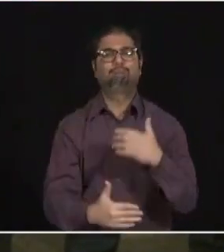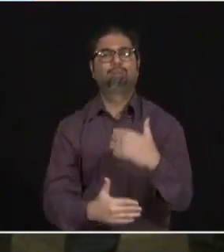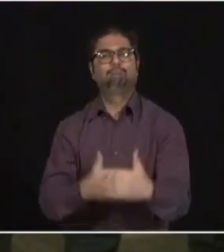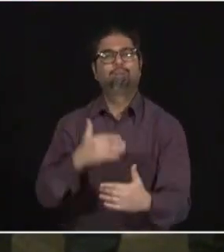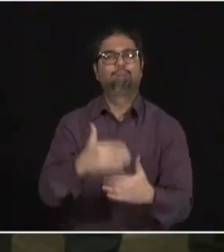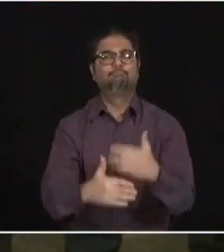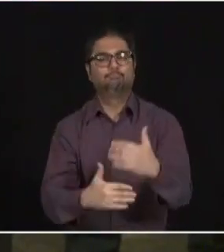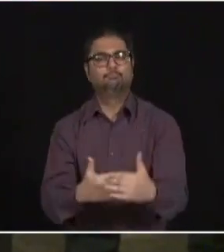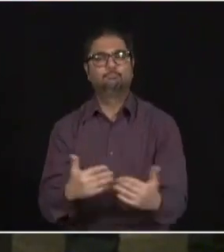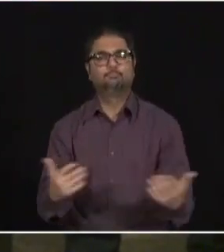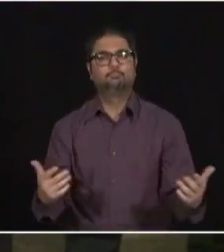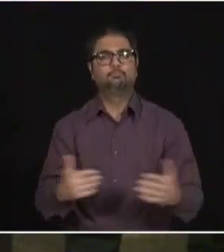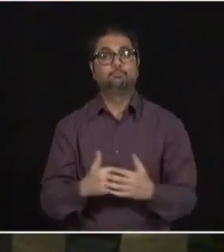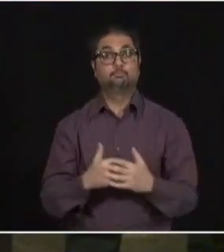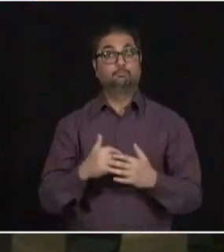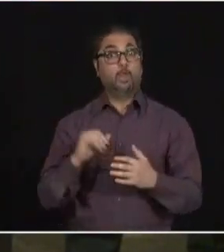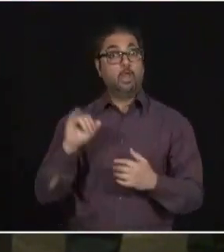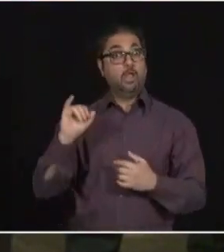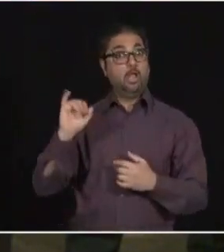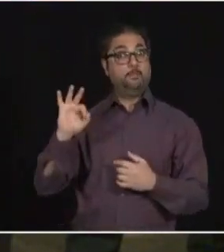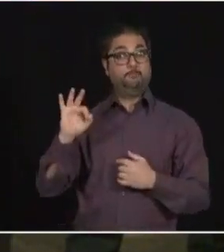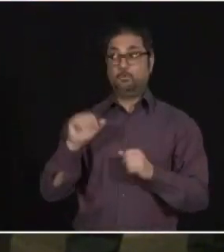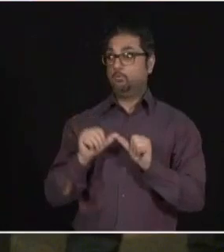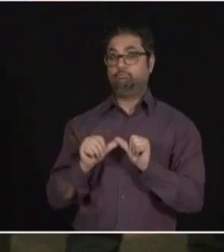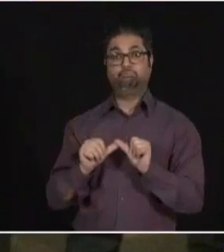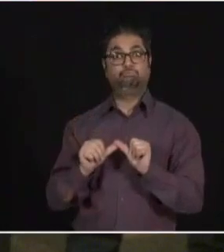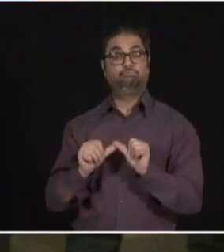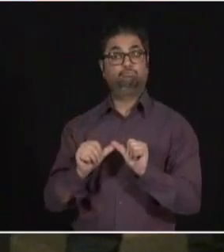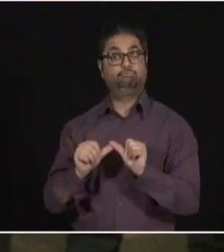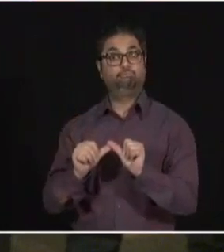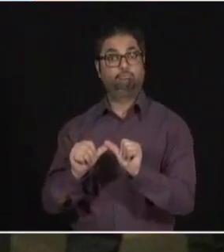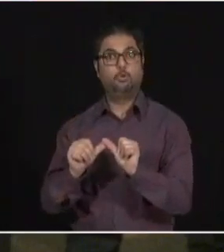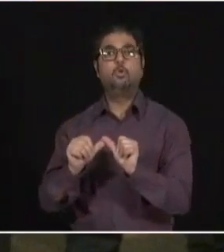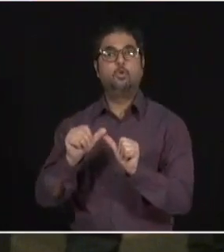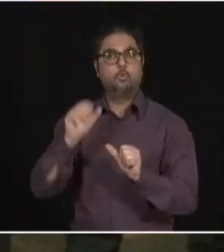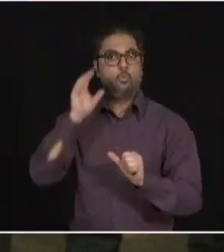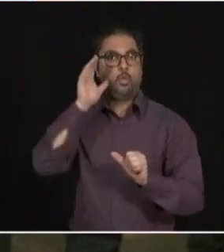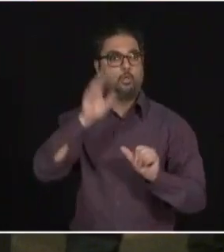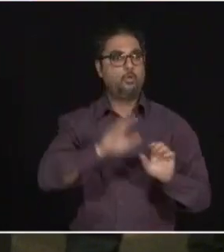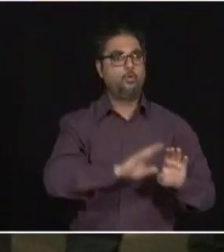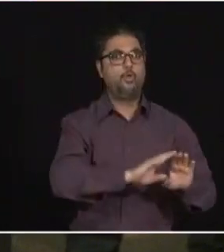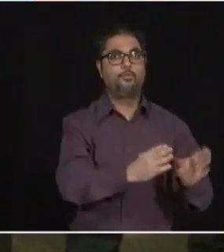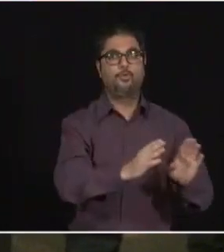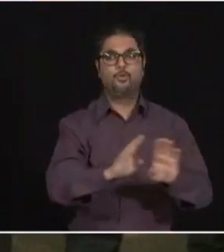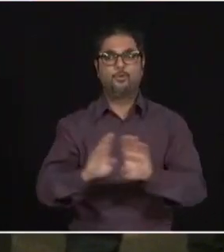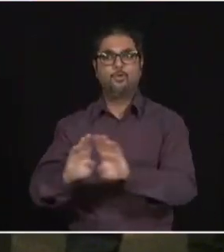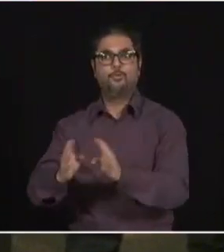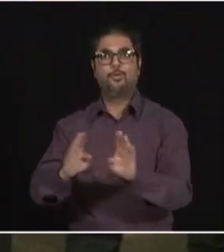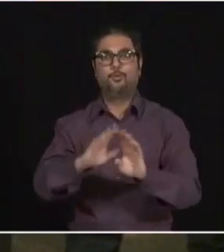But if we keep going the way we're going, we're going to get out of this a lot sooner